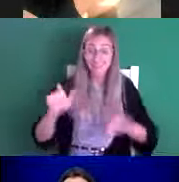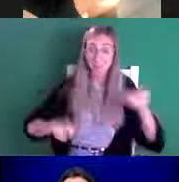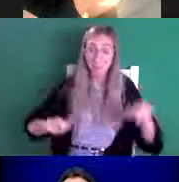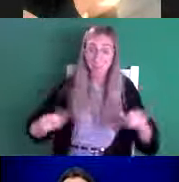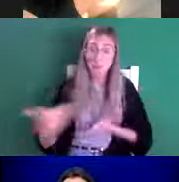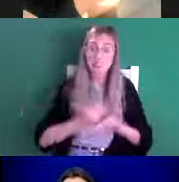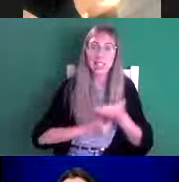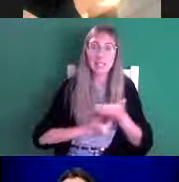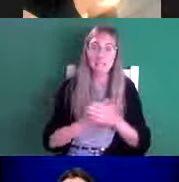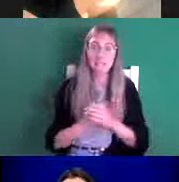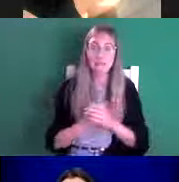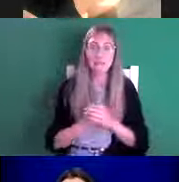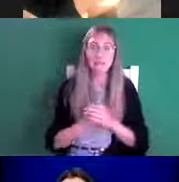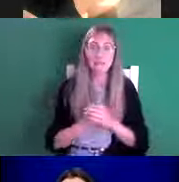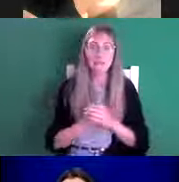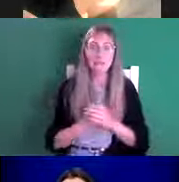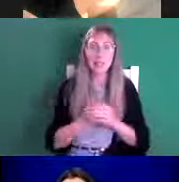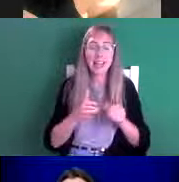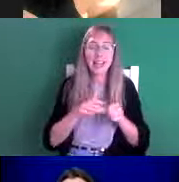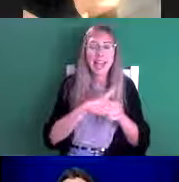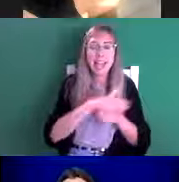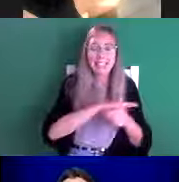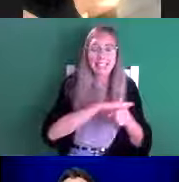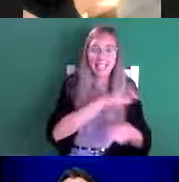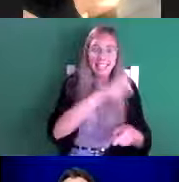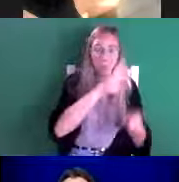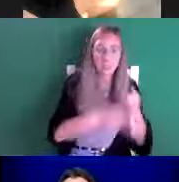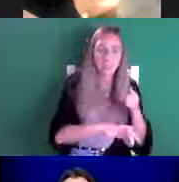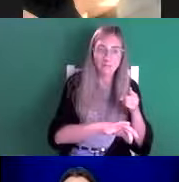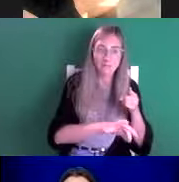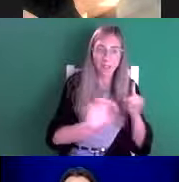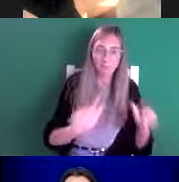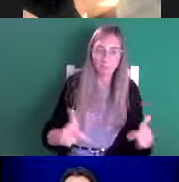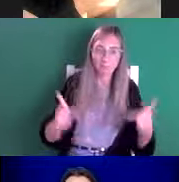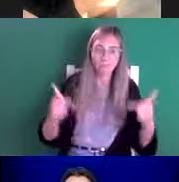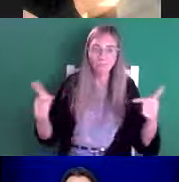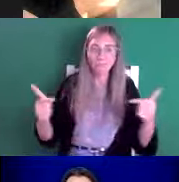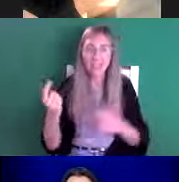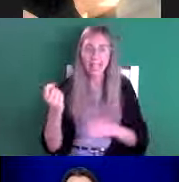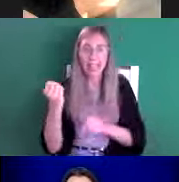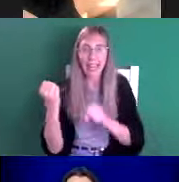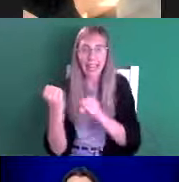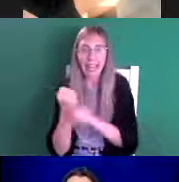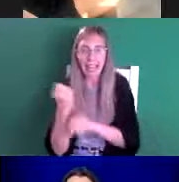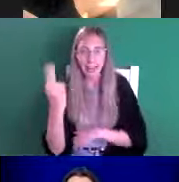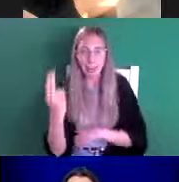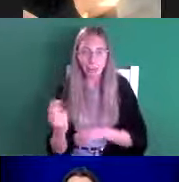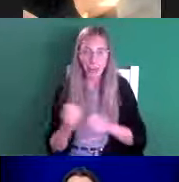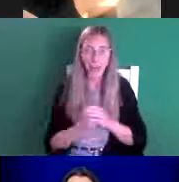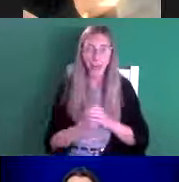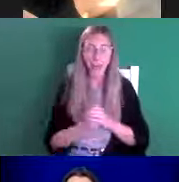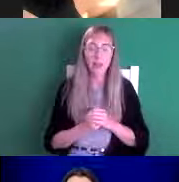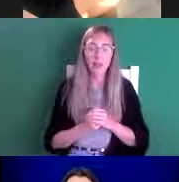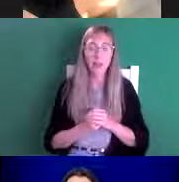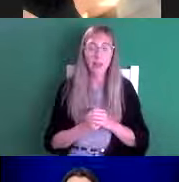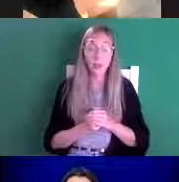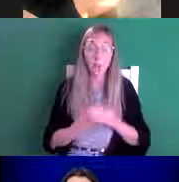site-specific versus in any gallery so we want you to tell us whether your intervention is specific